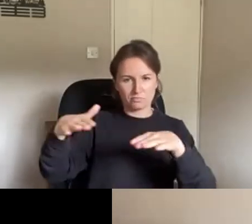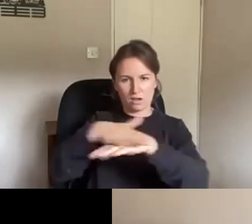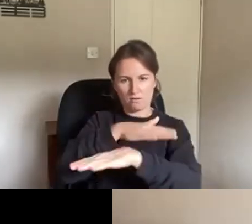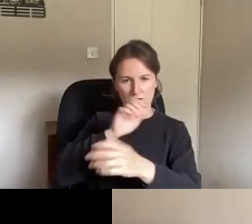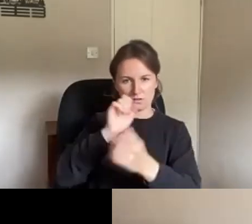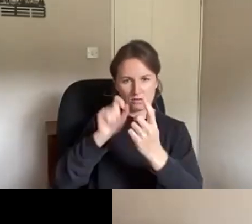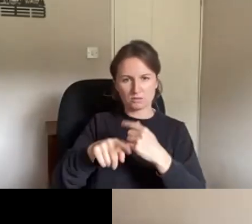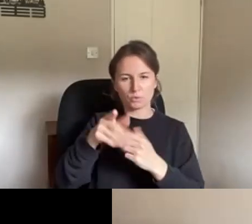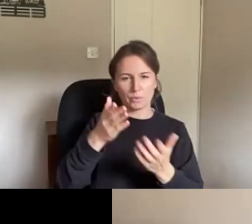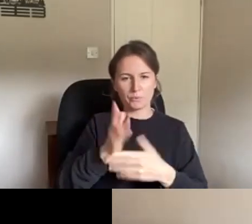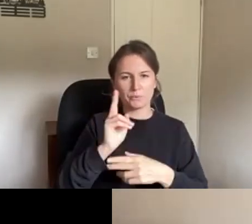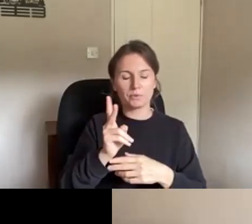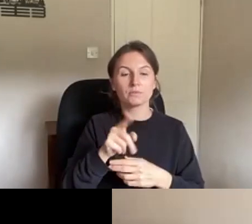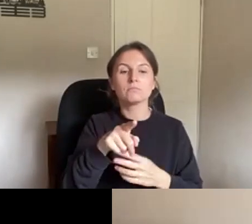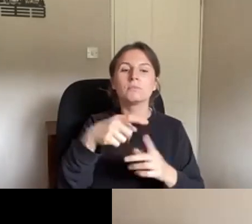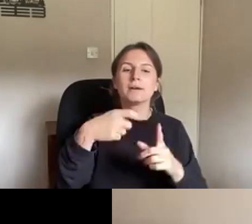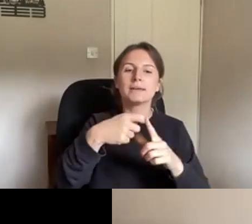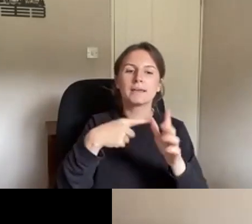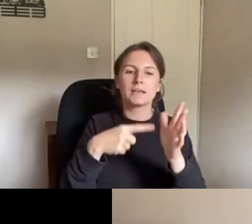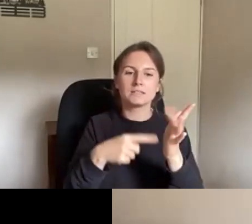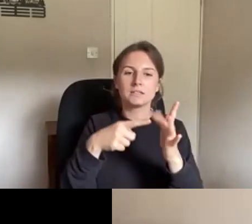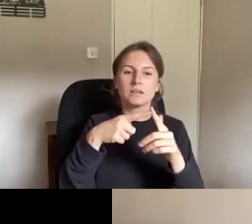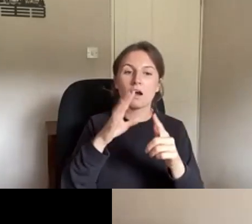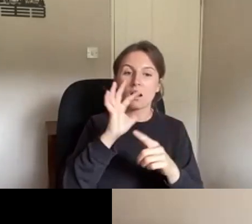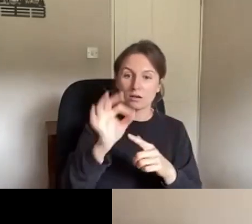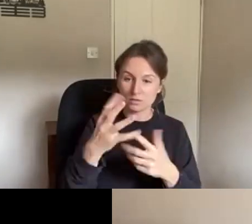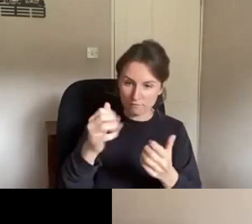Katie's asked, is there a minimum period that the project has to have been run for?